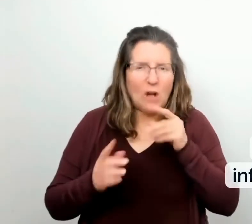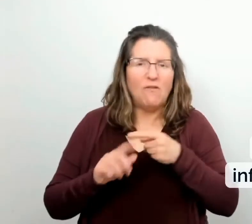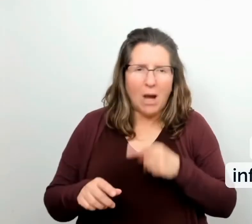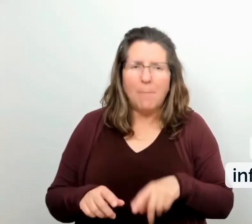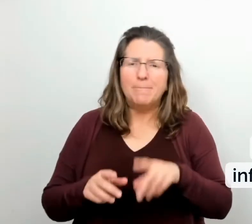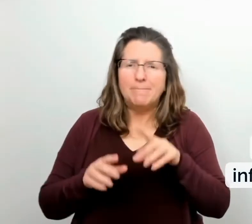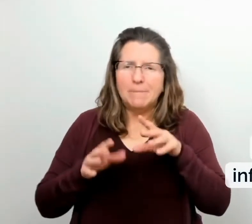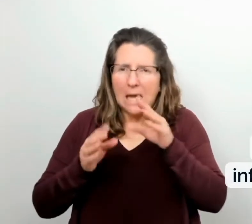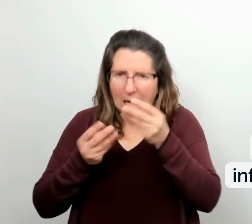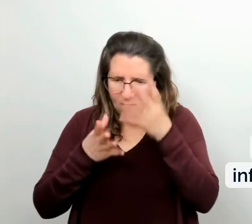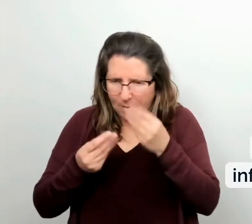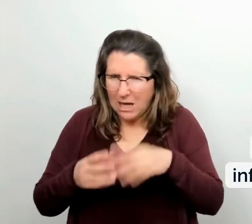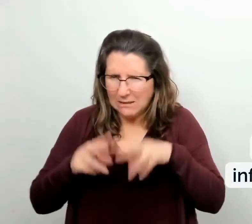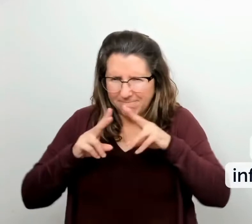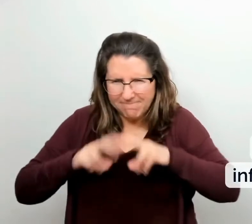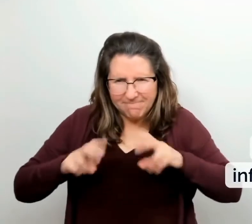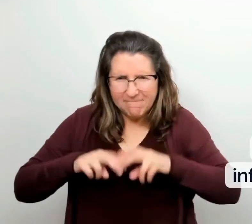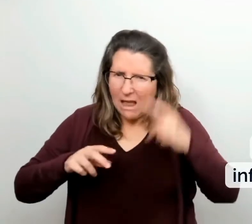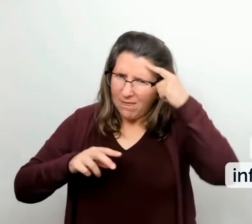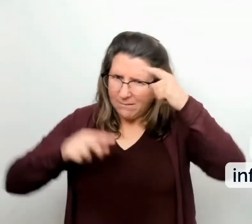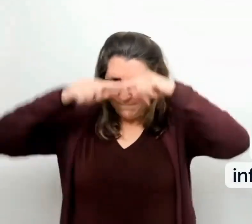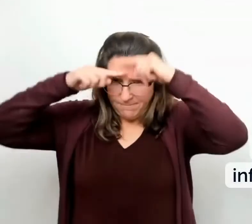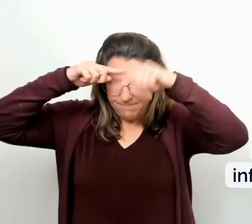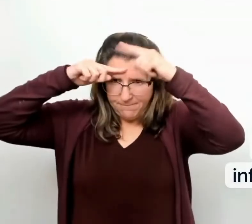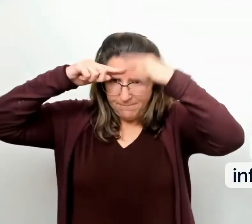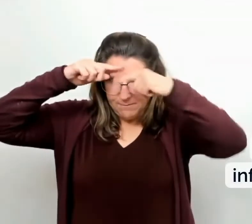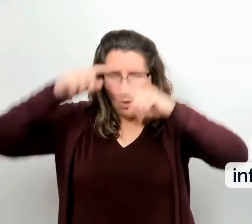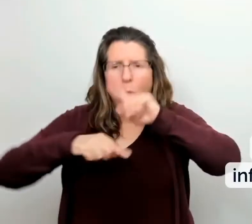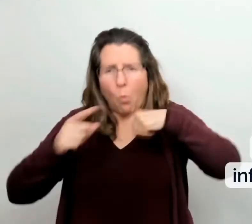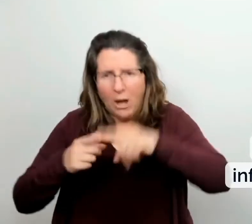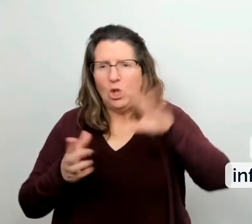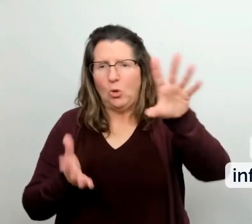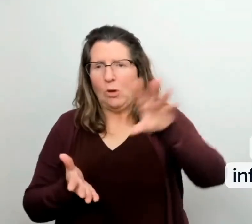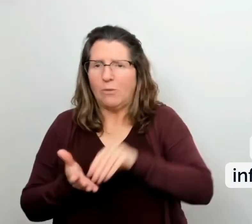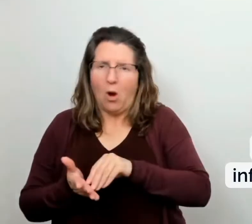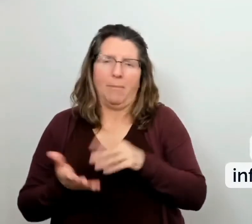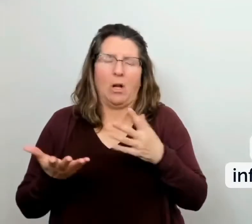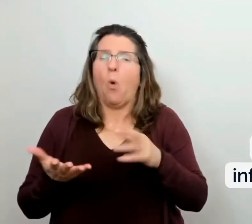Learning happens through synthesizing and reflecting on the information while copying.